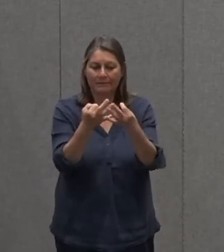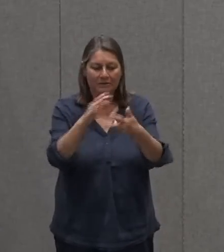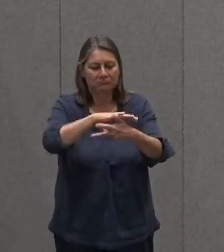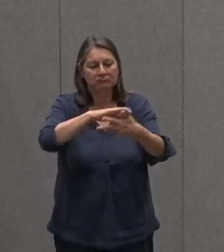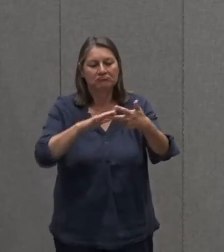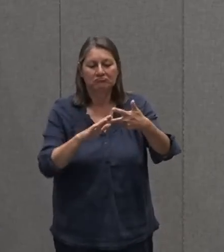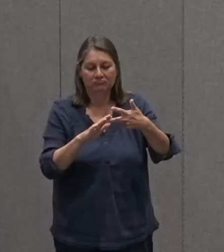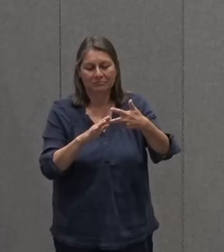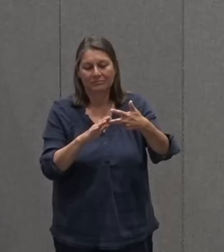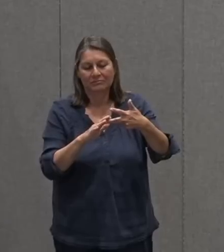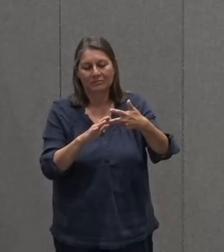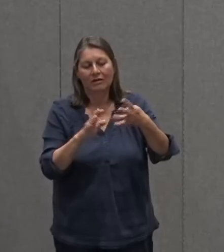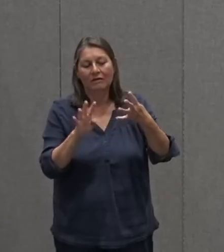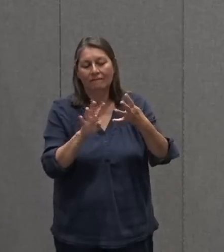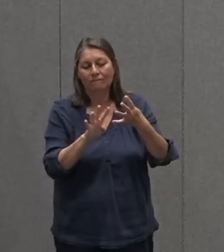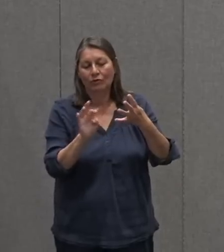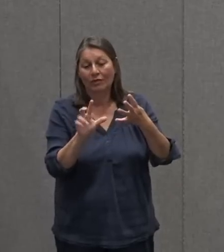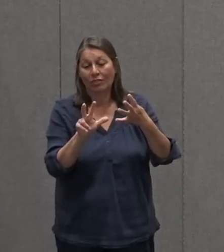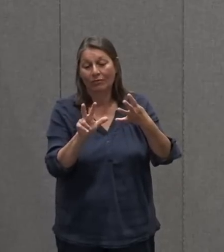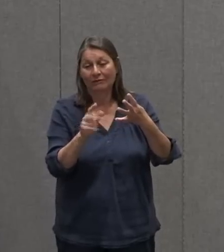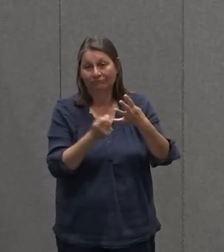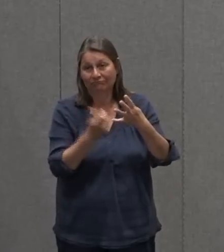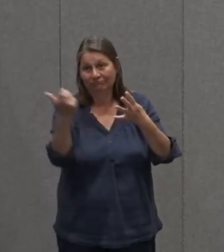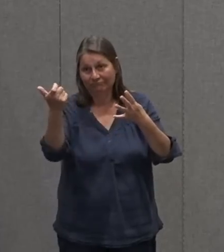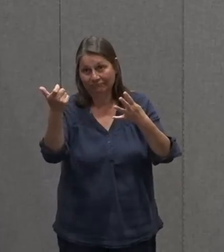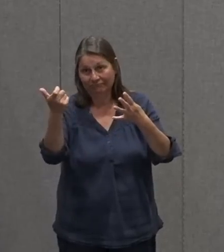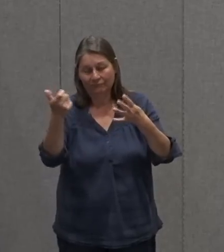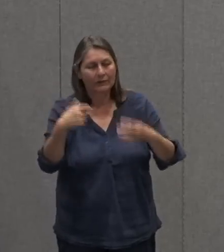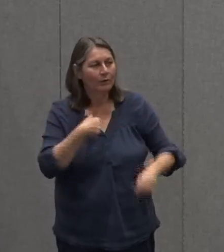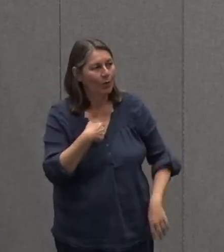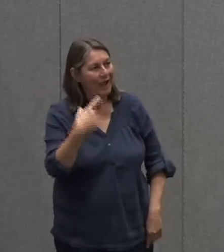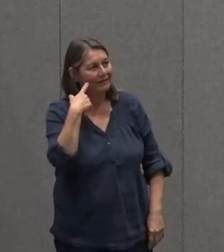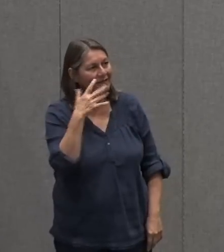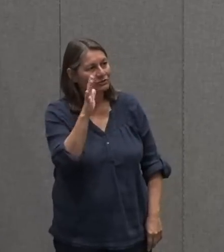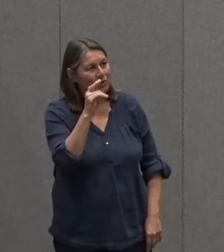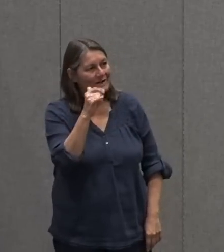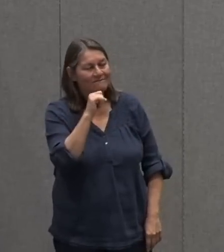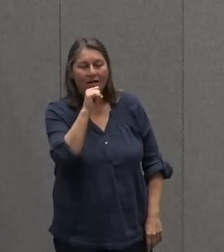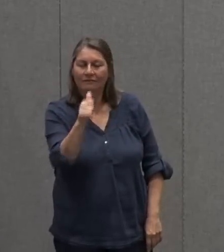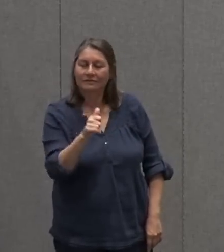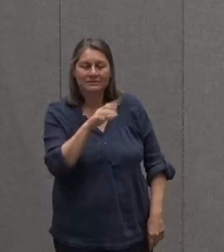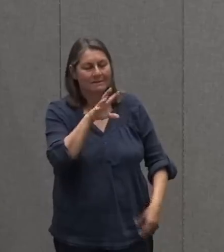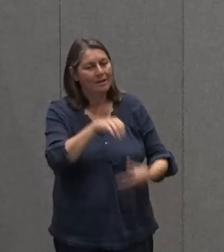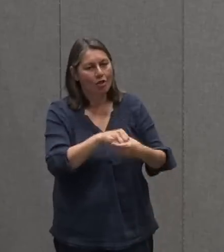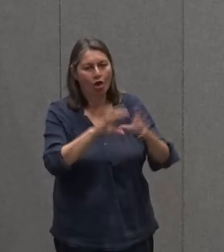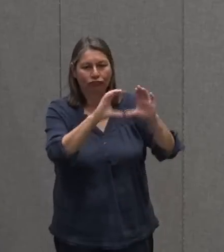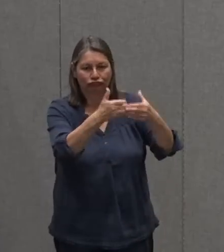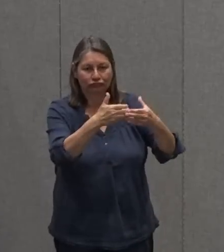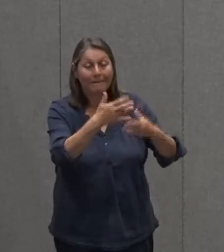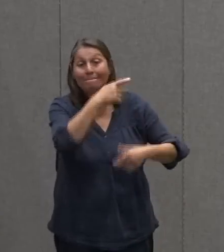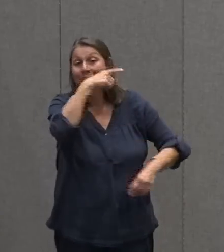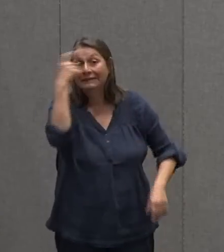All right, I'm going to say 25 doesn't belong. Because so I gotta switch with you.